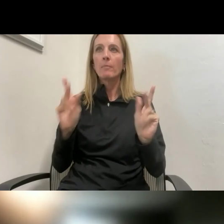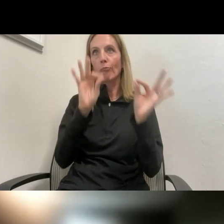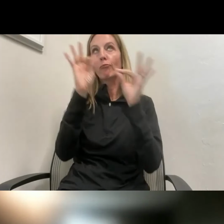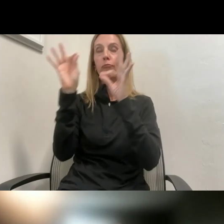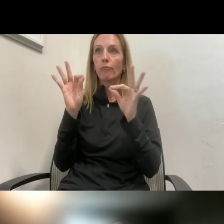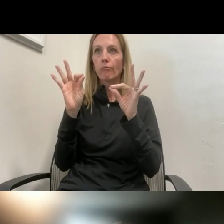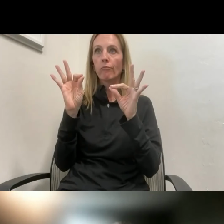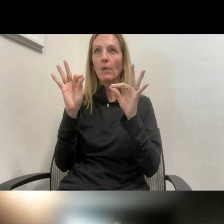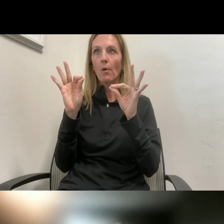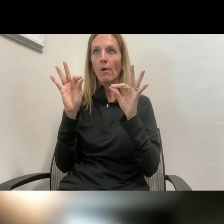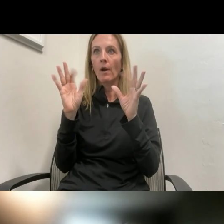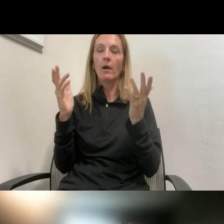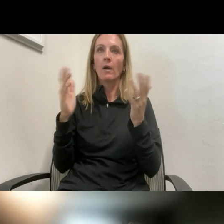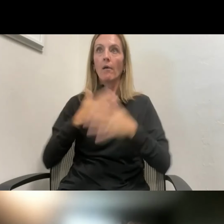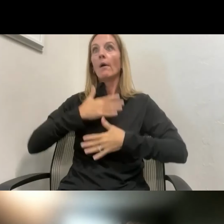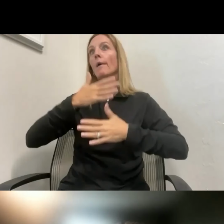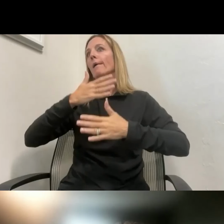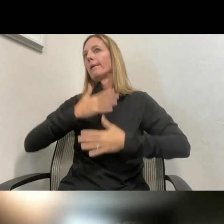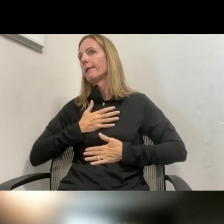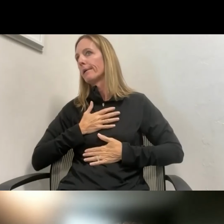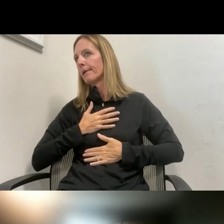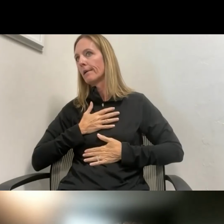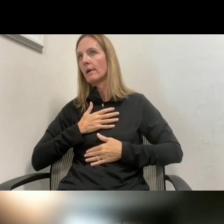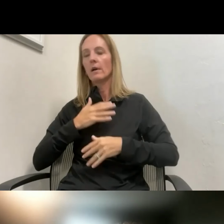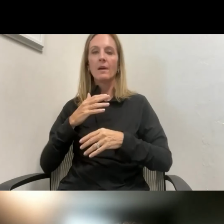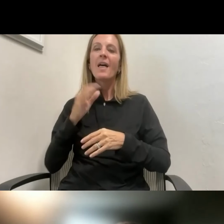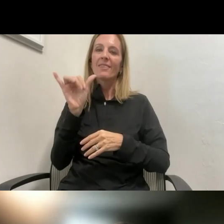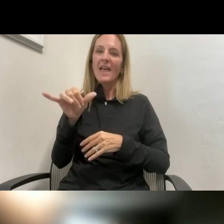they make a big sigh. And those are called microaggressions and they’re a form of lateral